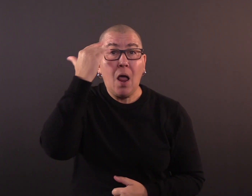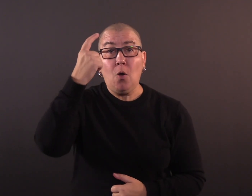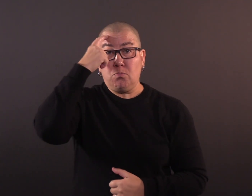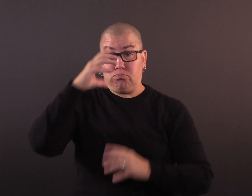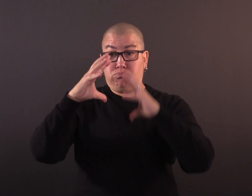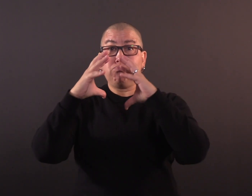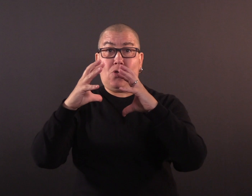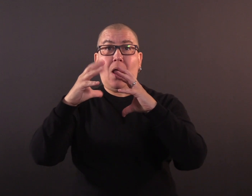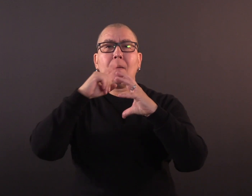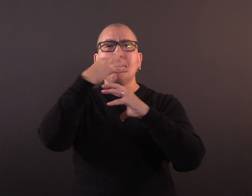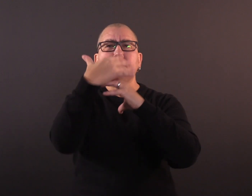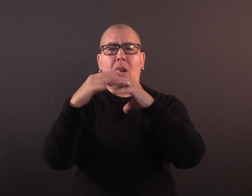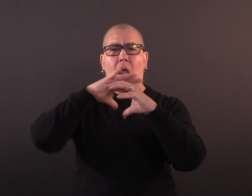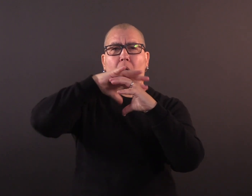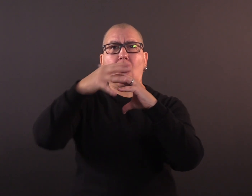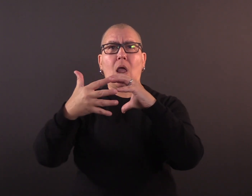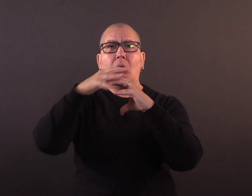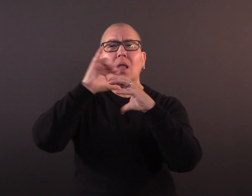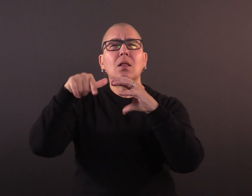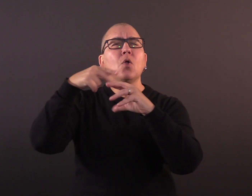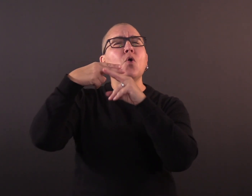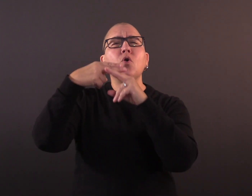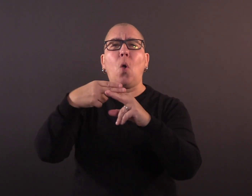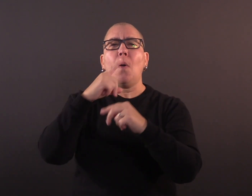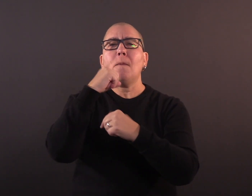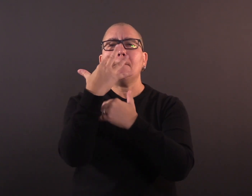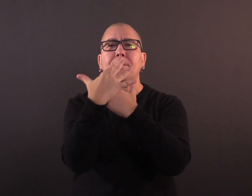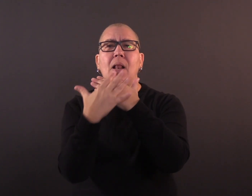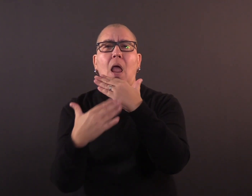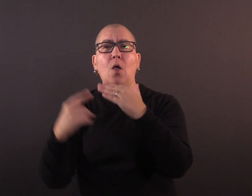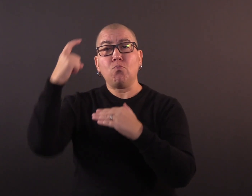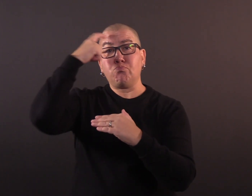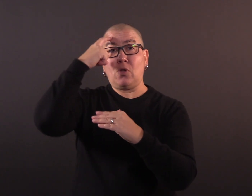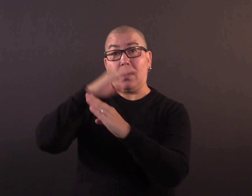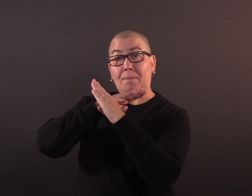because the disease appears to weaken the blood-brain barrier,